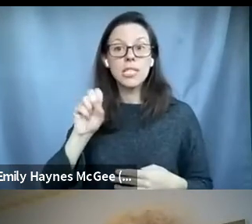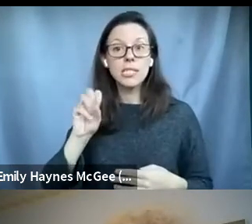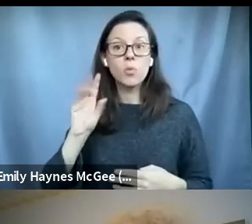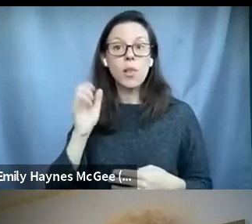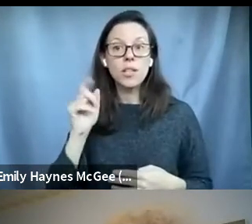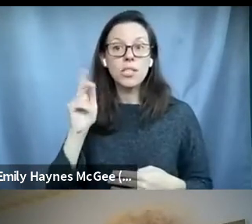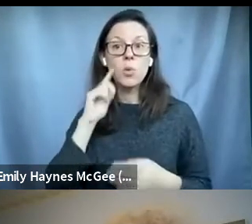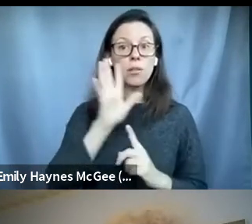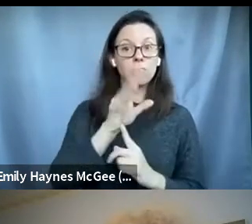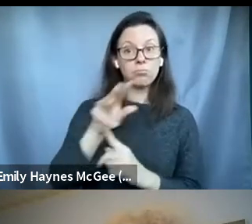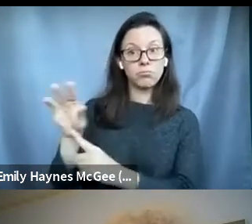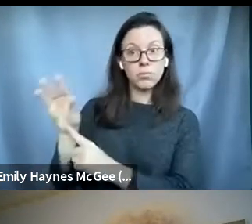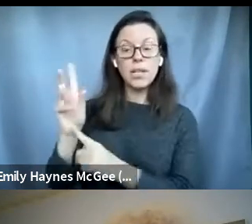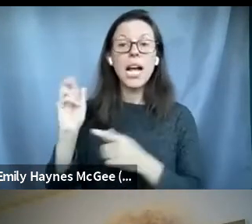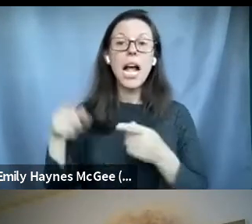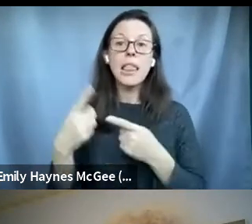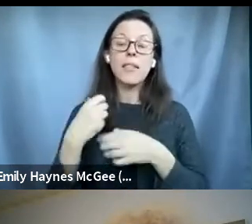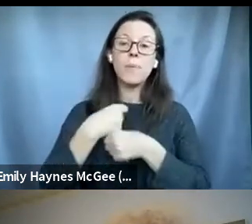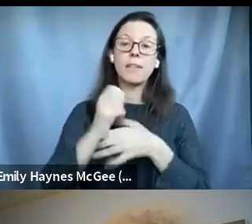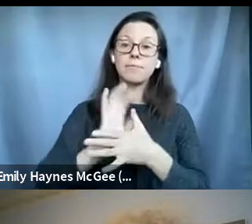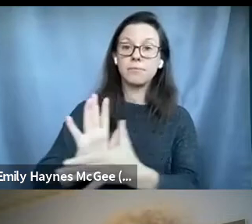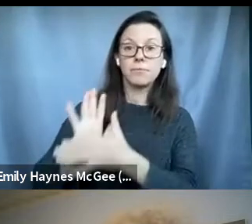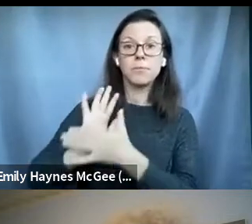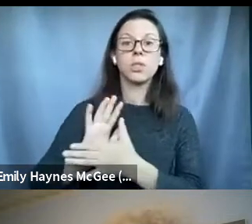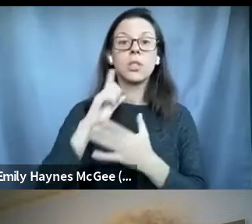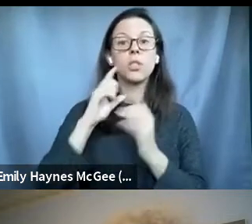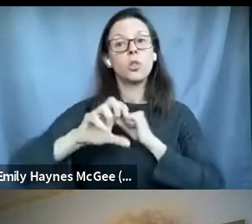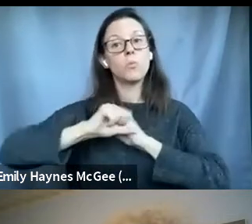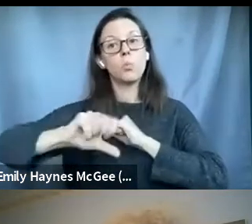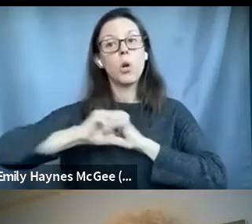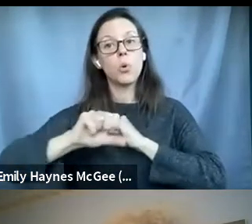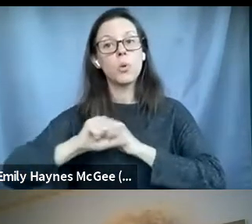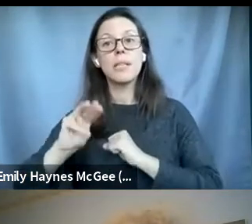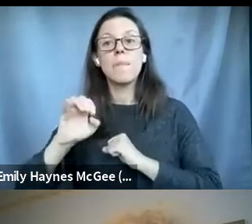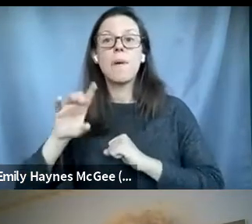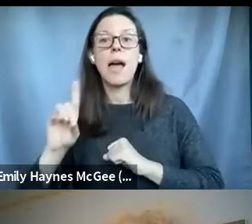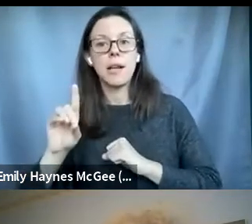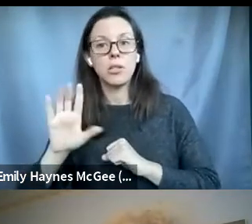to promote at theÊ Êpromote the wellness workshop in conference and which would be